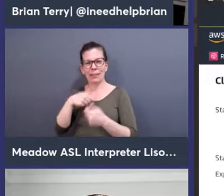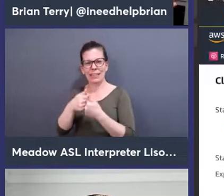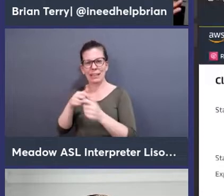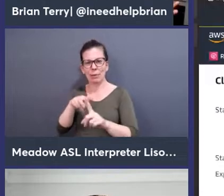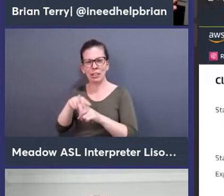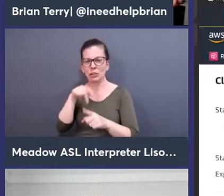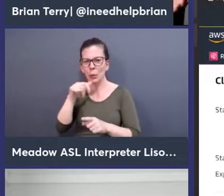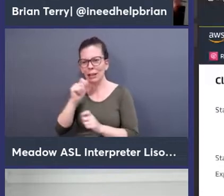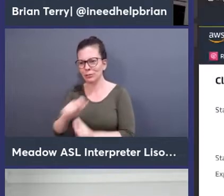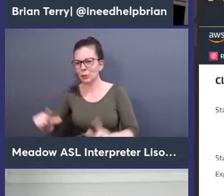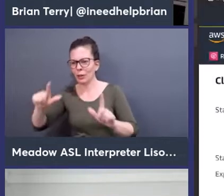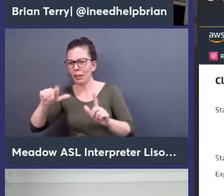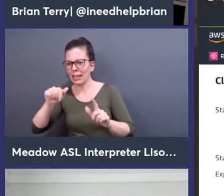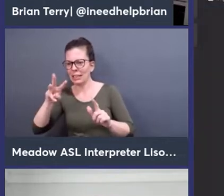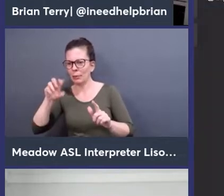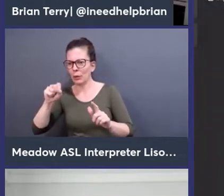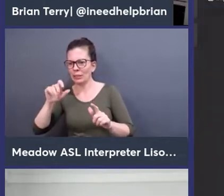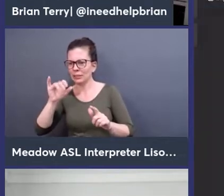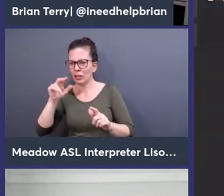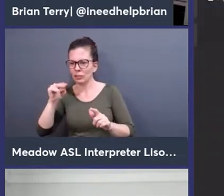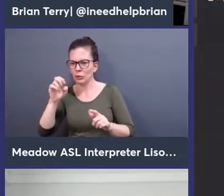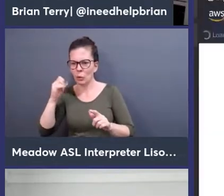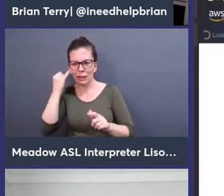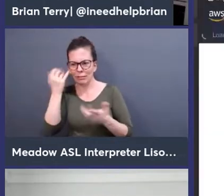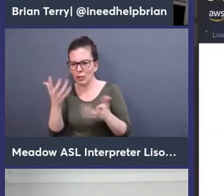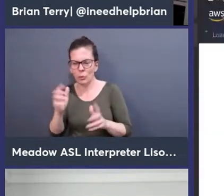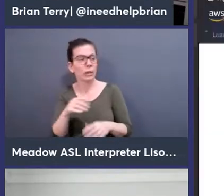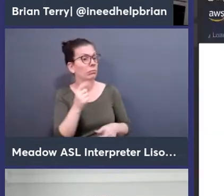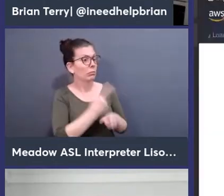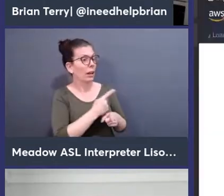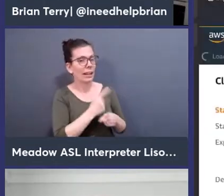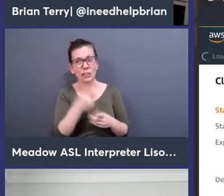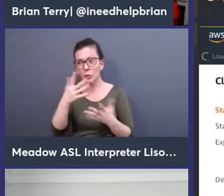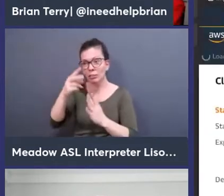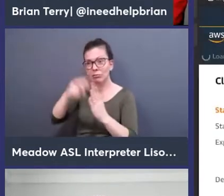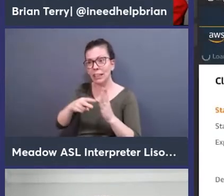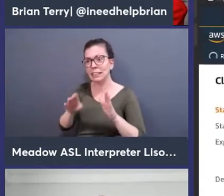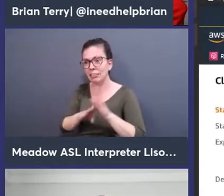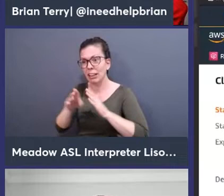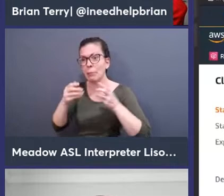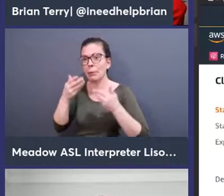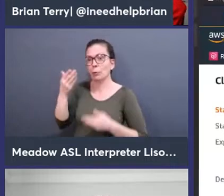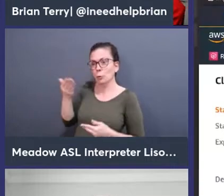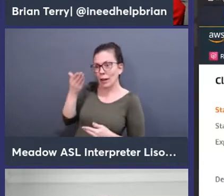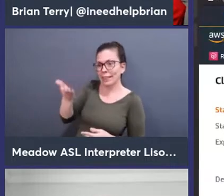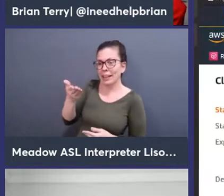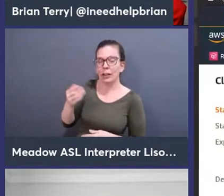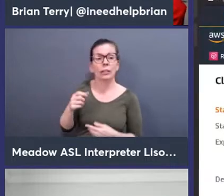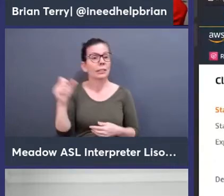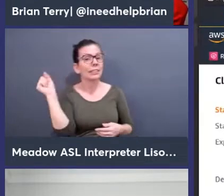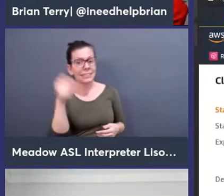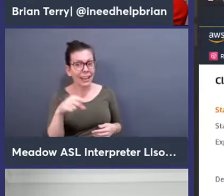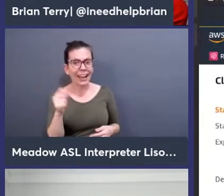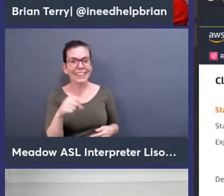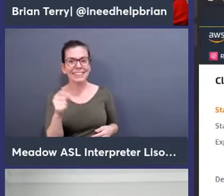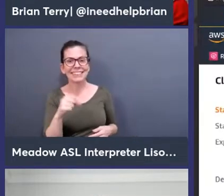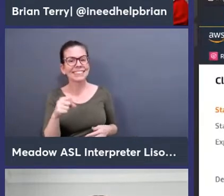if you don't want to Absolutely. This is awesome, meeting developers where they're at. Yeah, so if you didn't care about what's happening